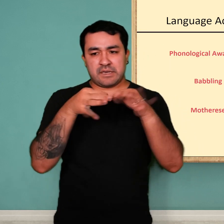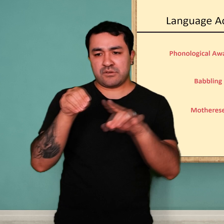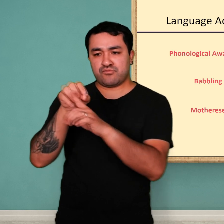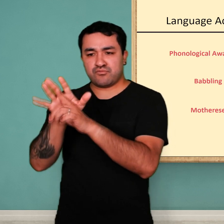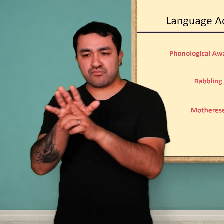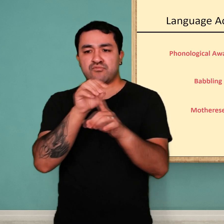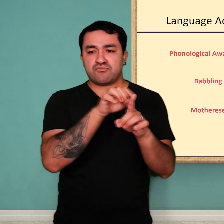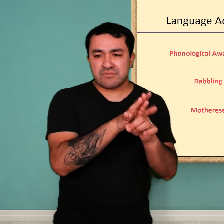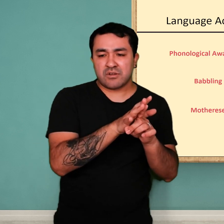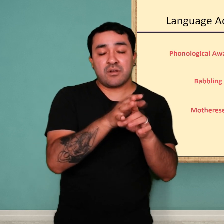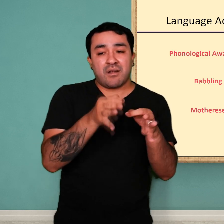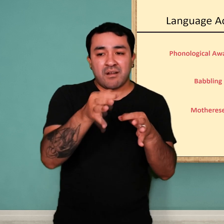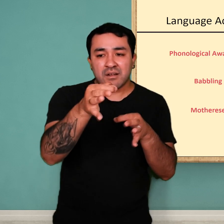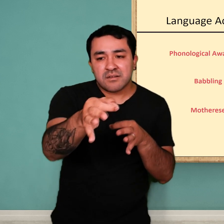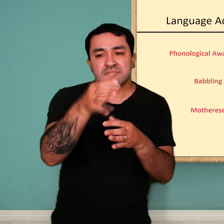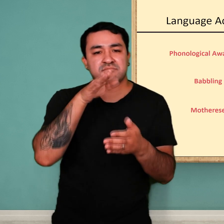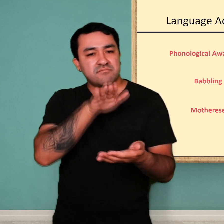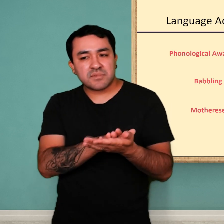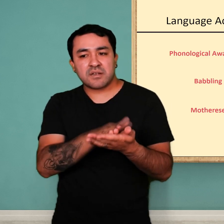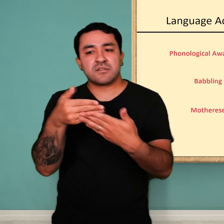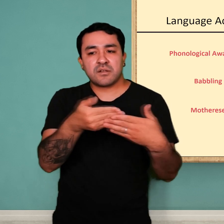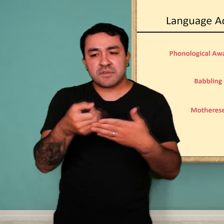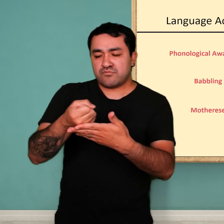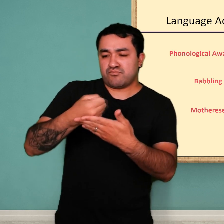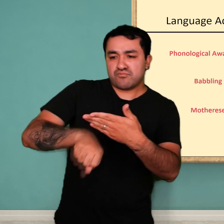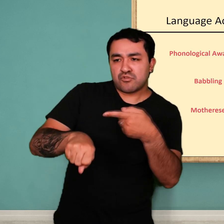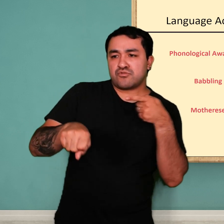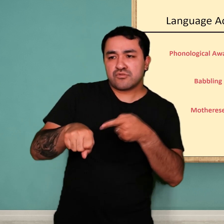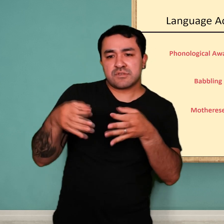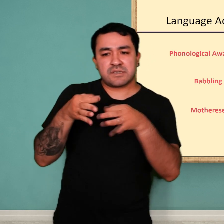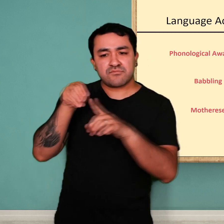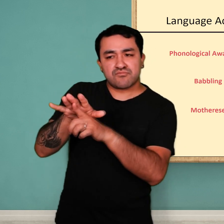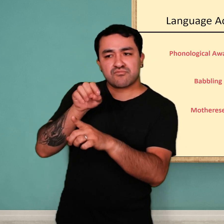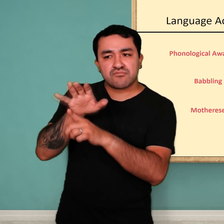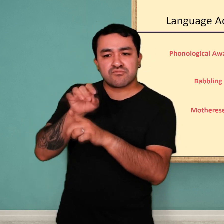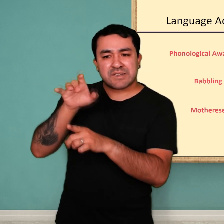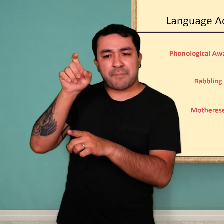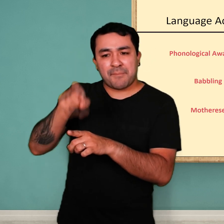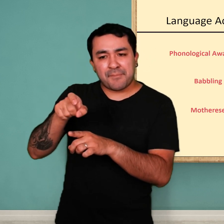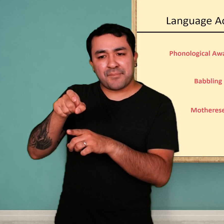but for it to happen, the person must be exposed to language. Victor, Genie,